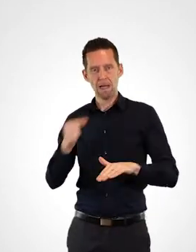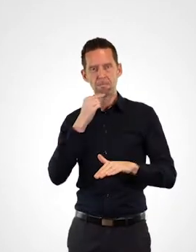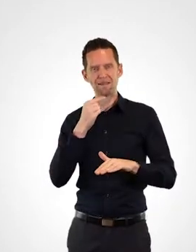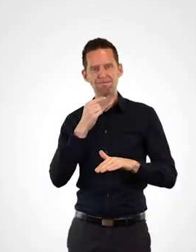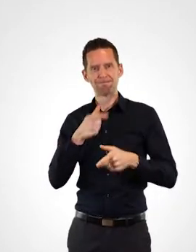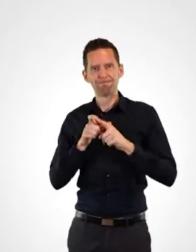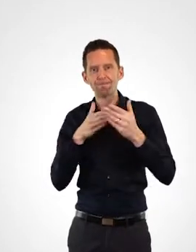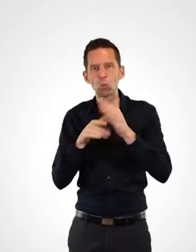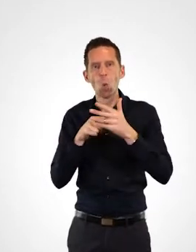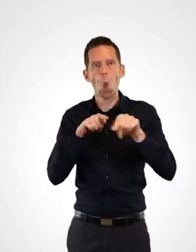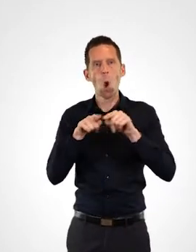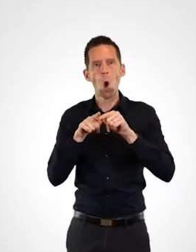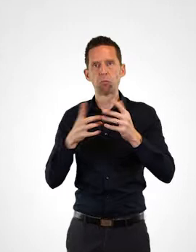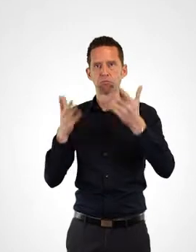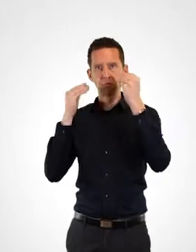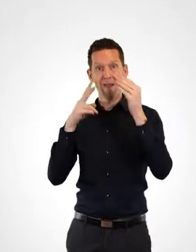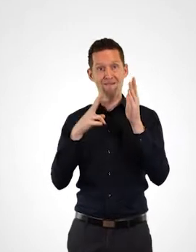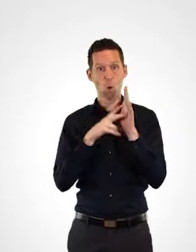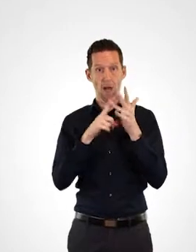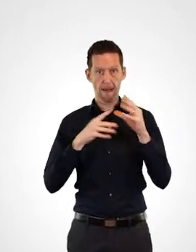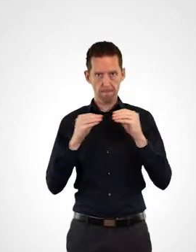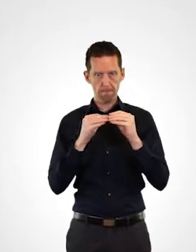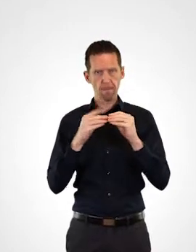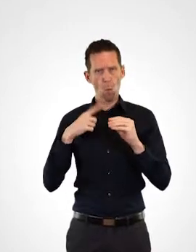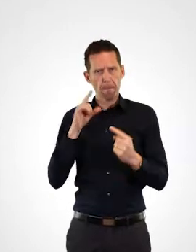have trouble learning vocabulary, why it's really important for us